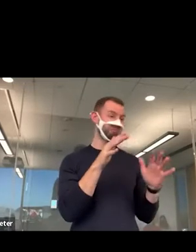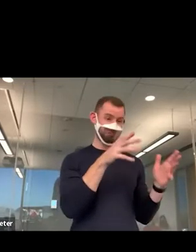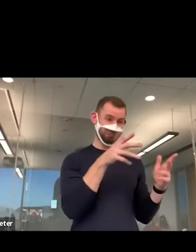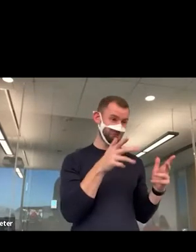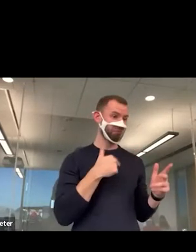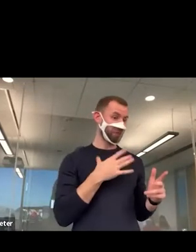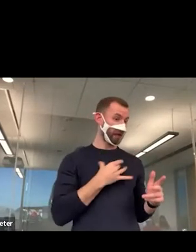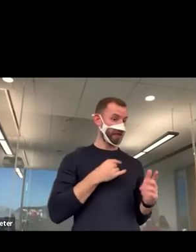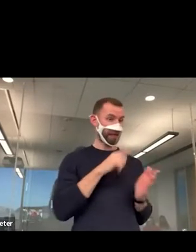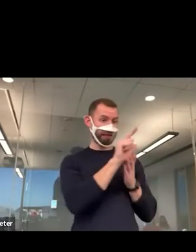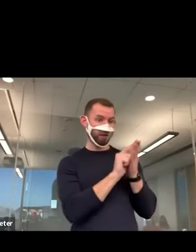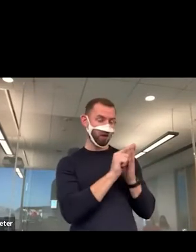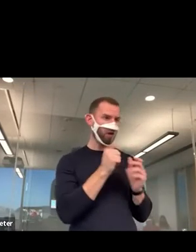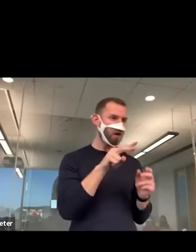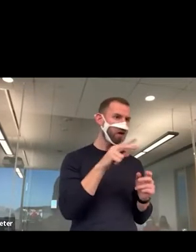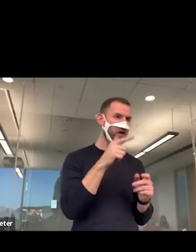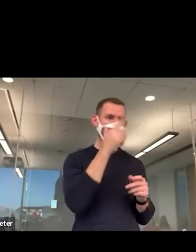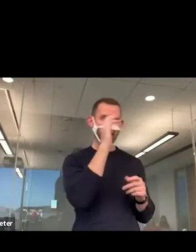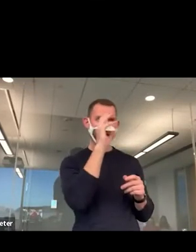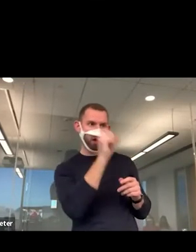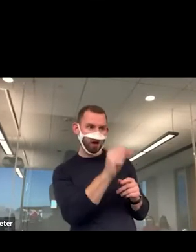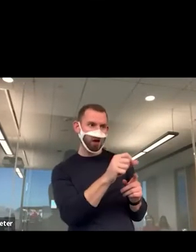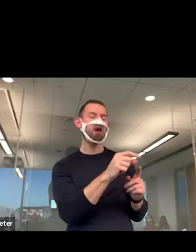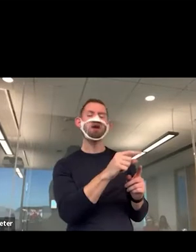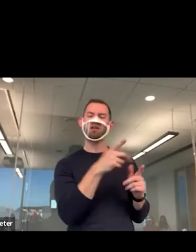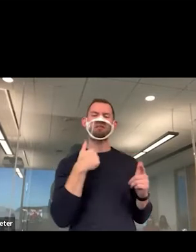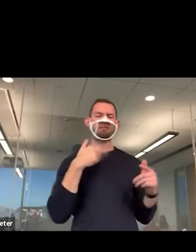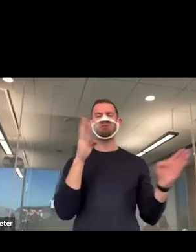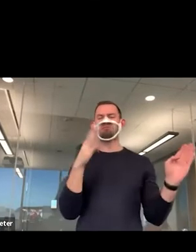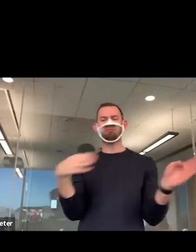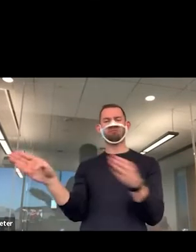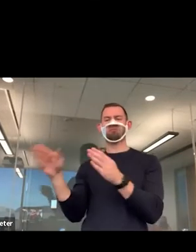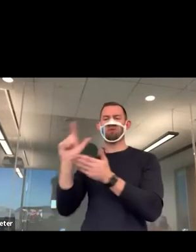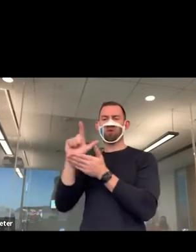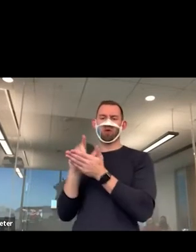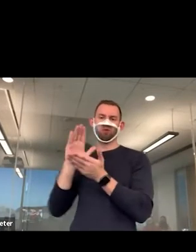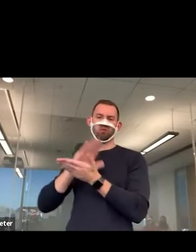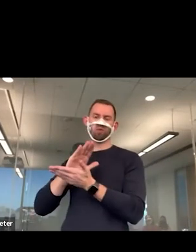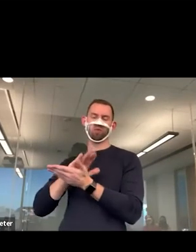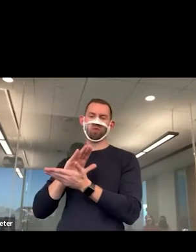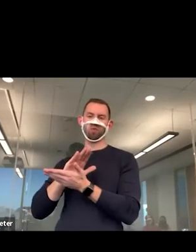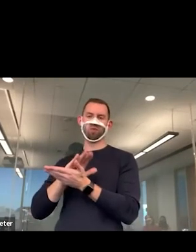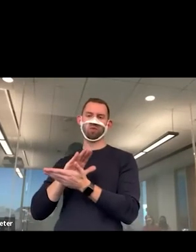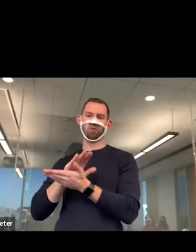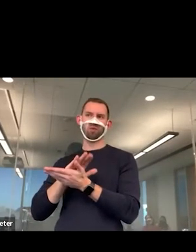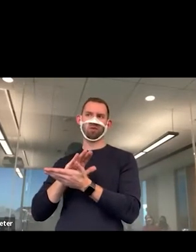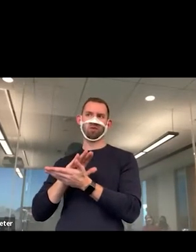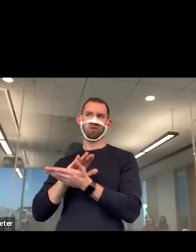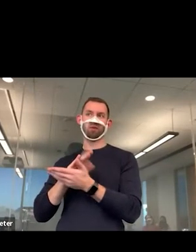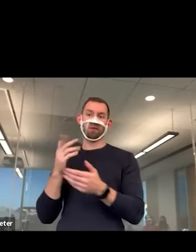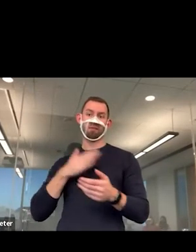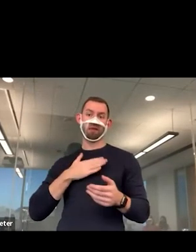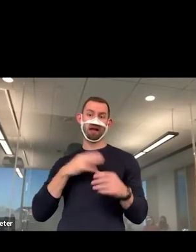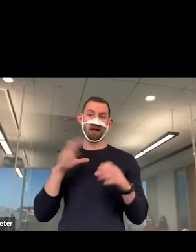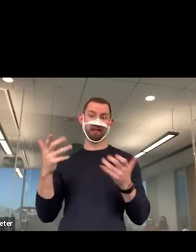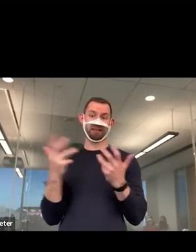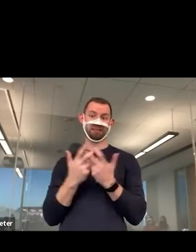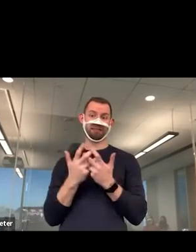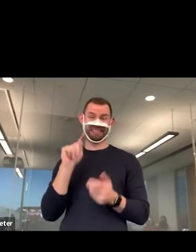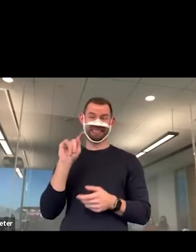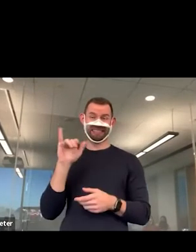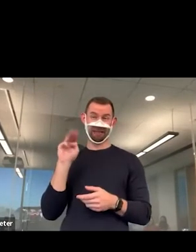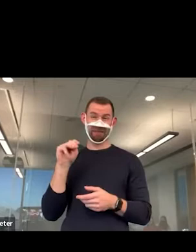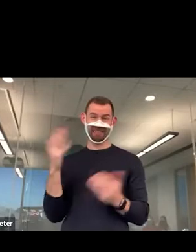and i get to law school and and my classmates is here tim tim will attest we get to bc and and uh